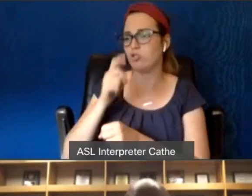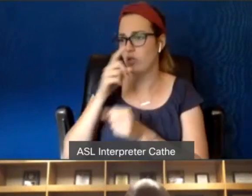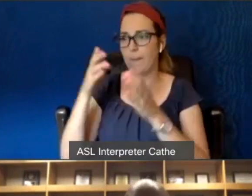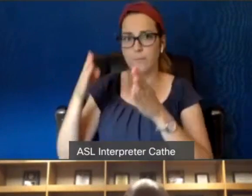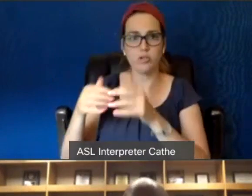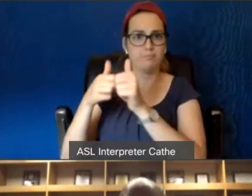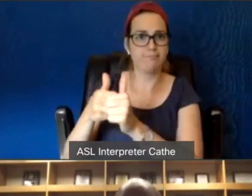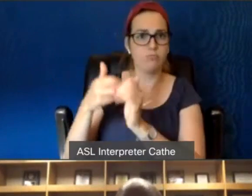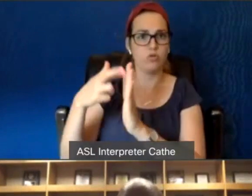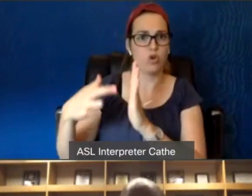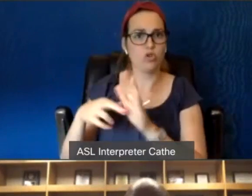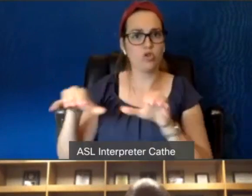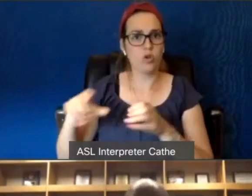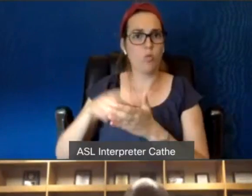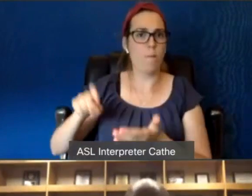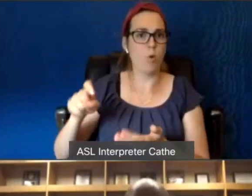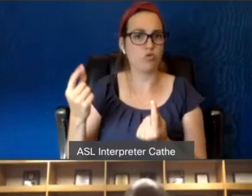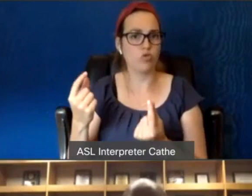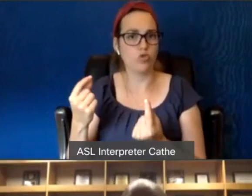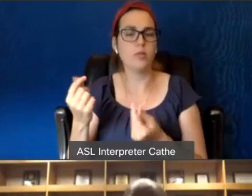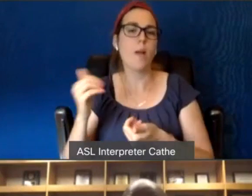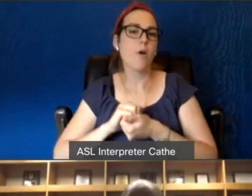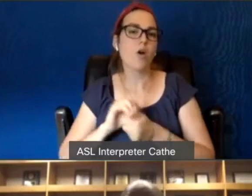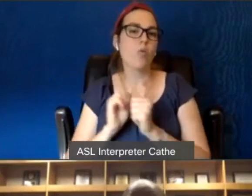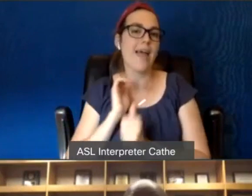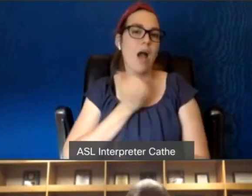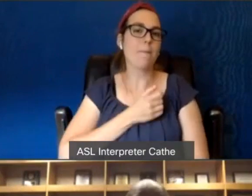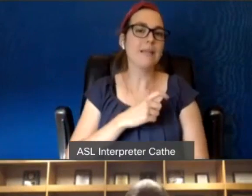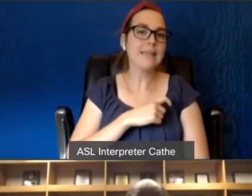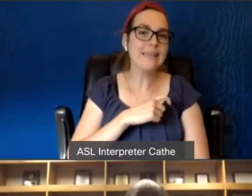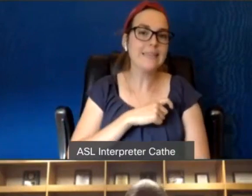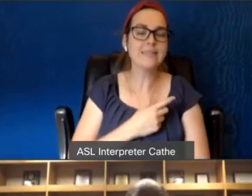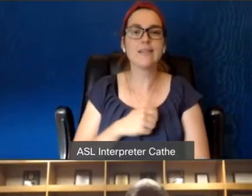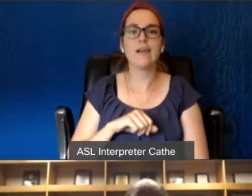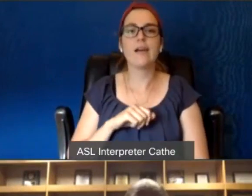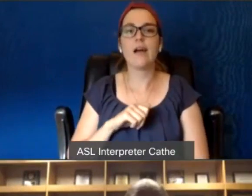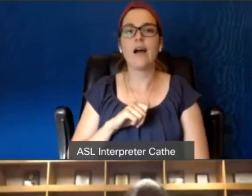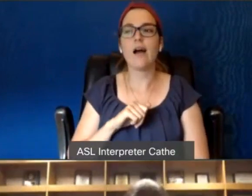with our local law enforcement, our police and our sheriff. Like sometimes we just do random checks and make sure